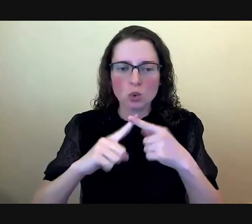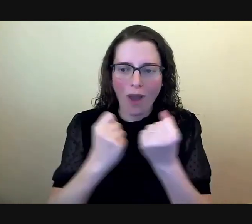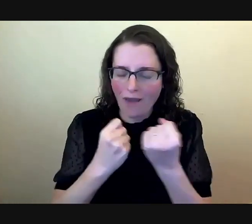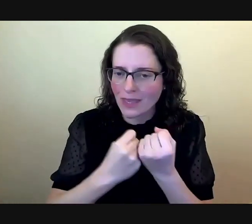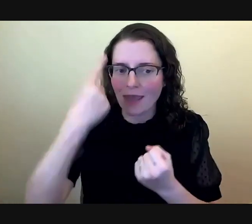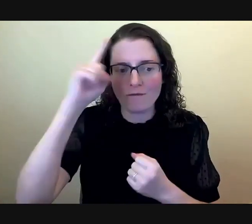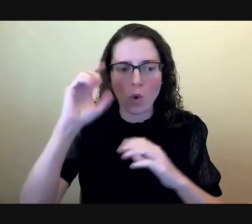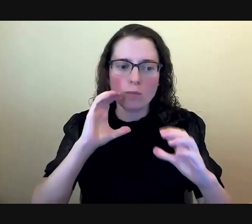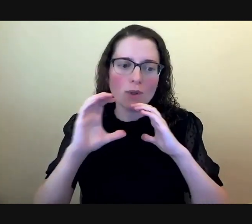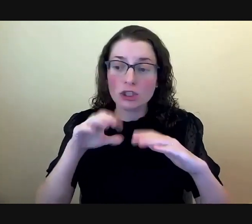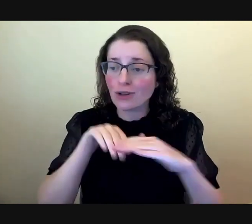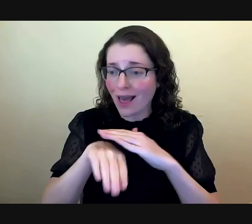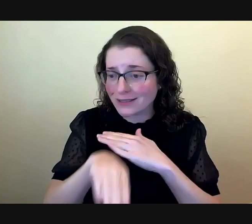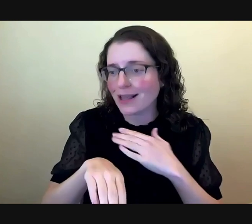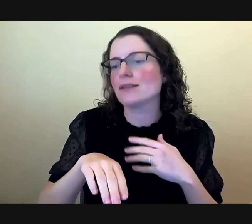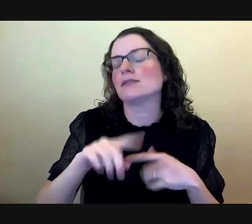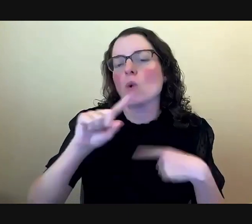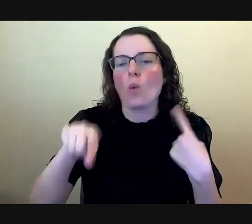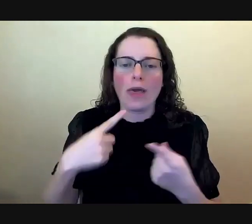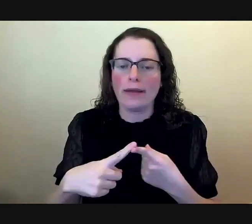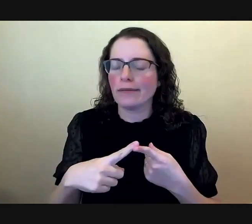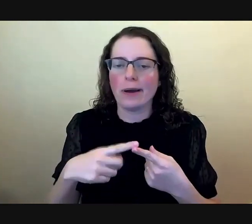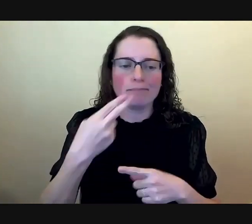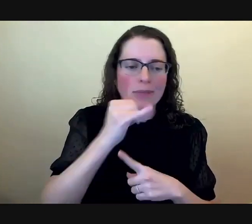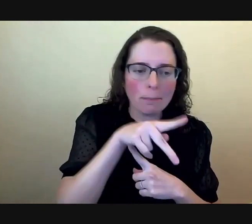that you can use to advocate for communication access